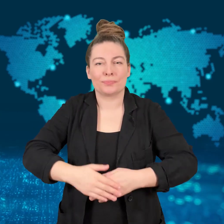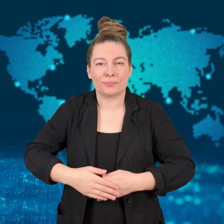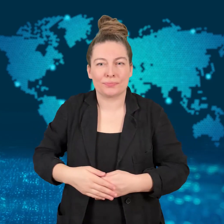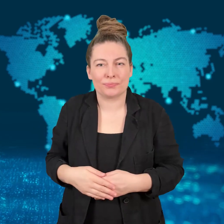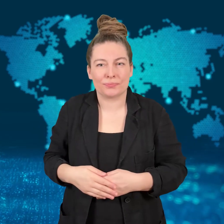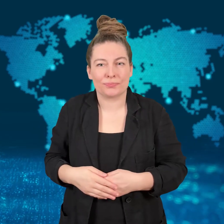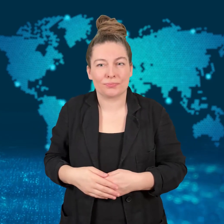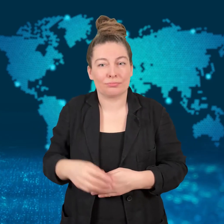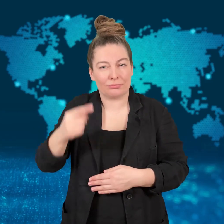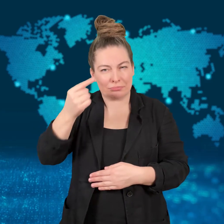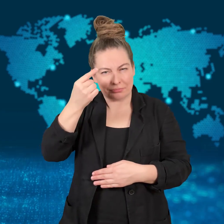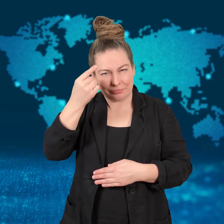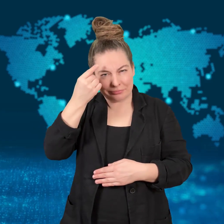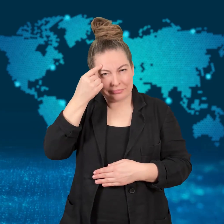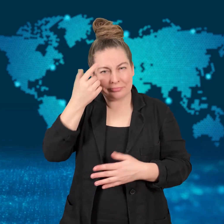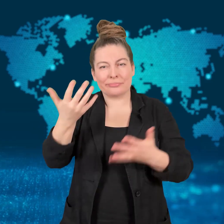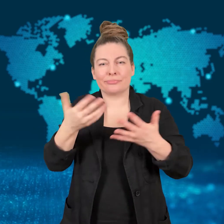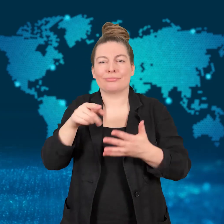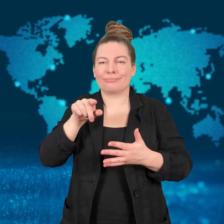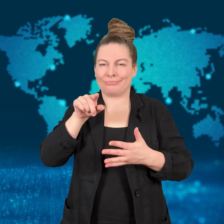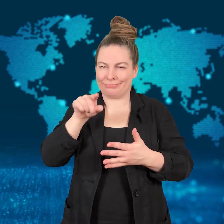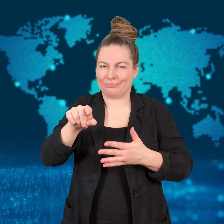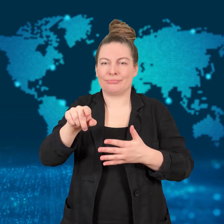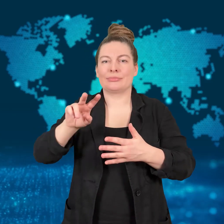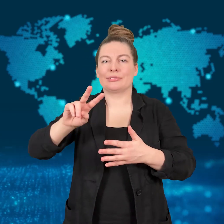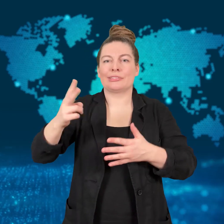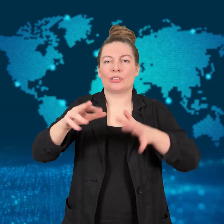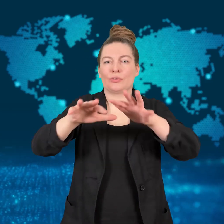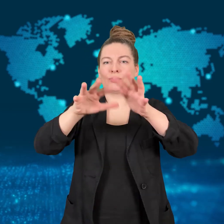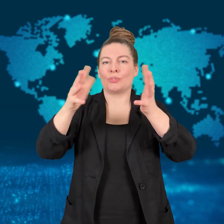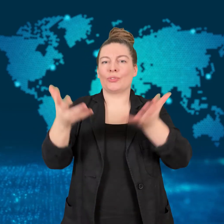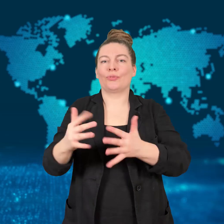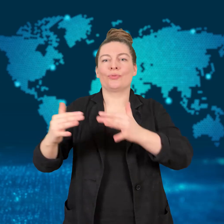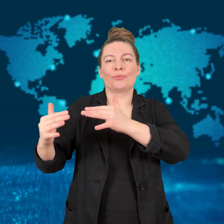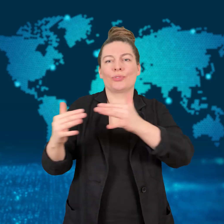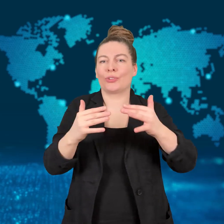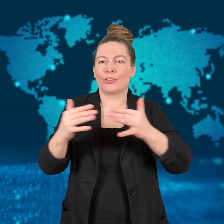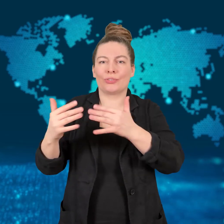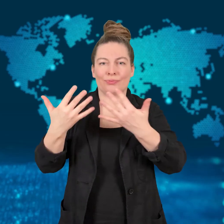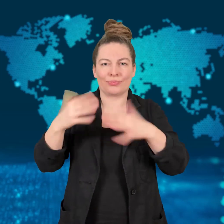It's believed they were used to train an army of